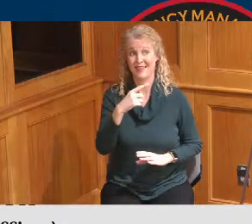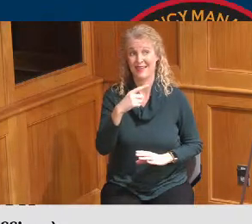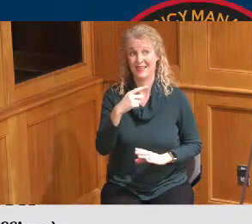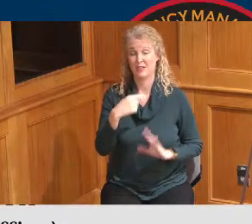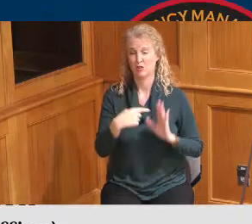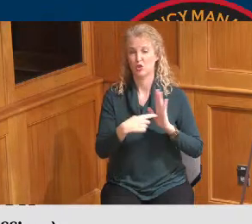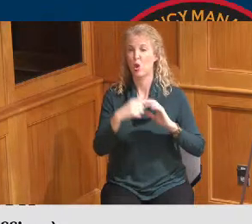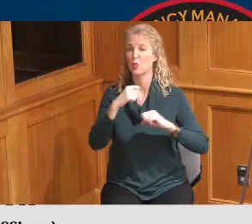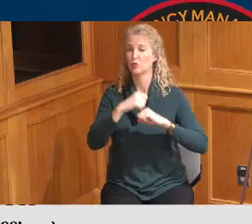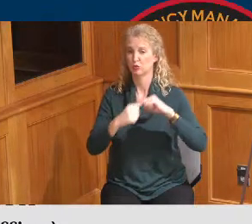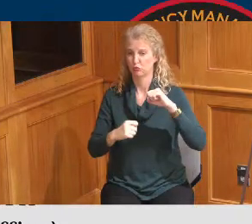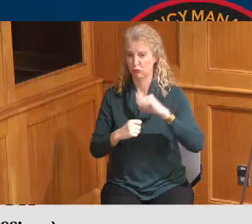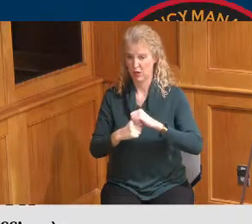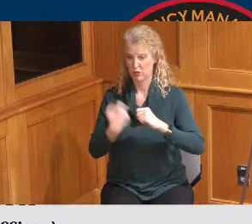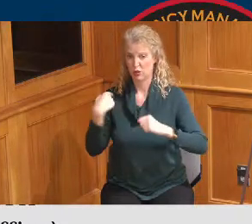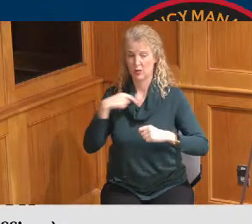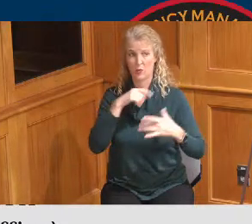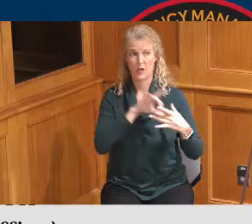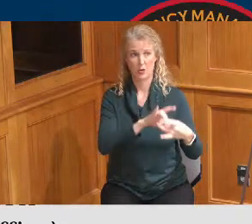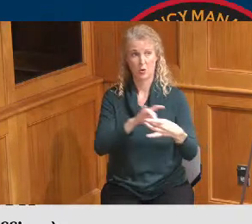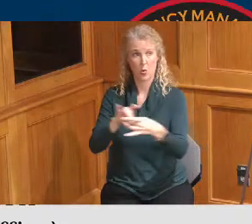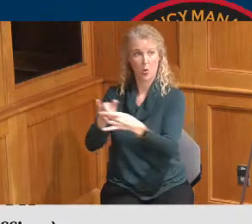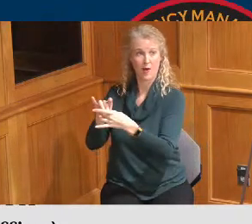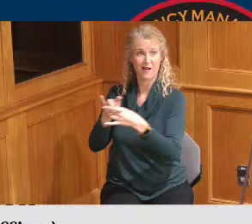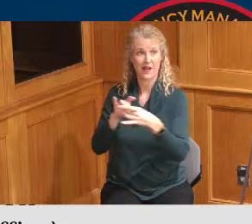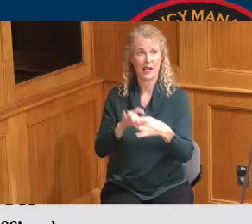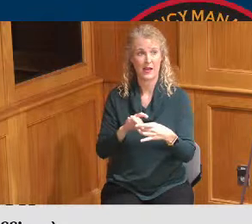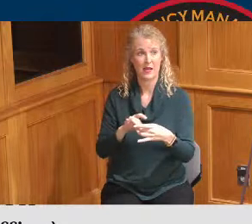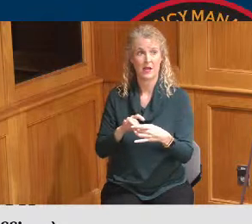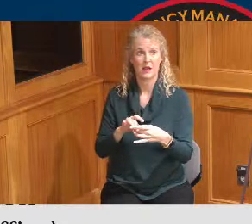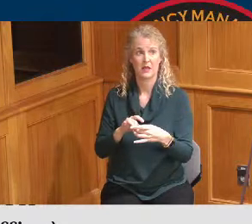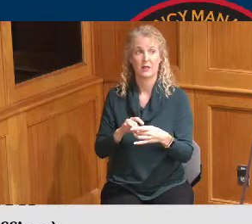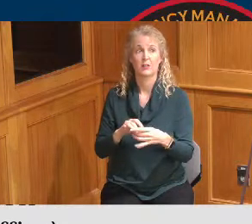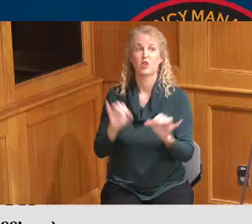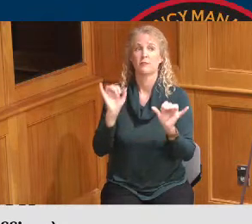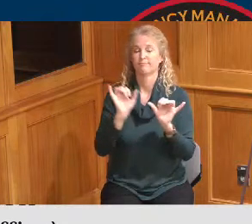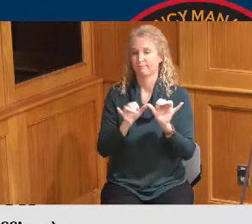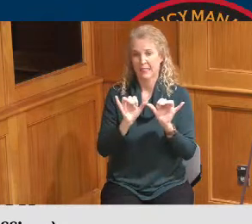is who we've asked to coordinate these events so you have obviously the Engineers office Engineer